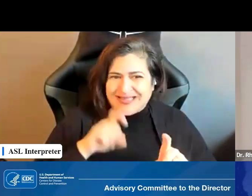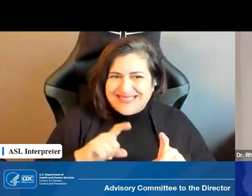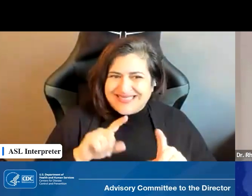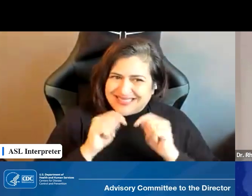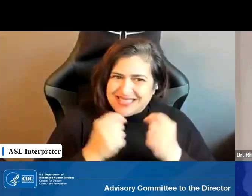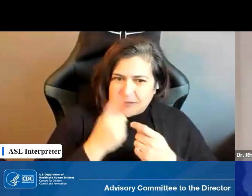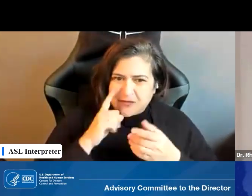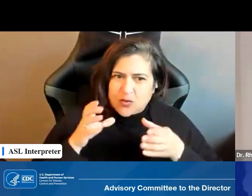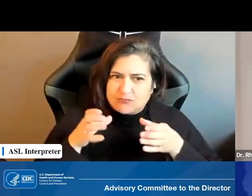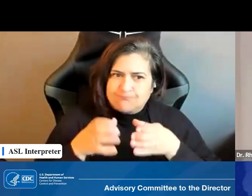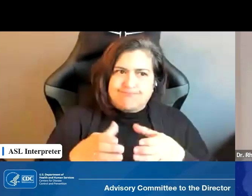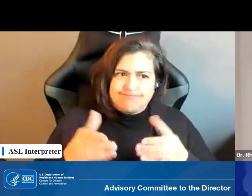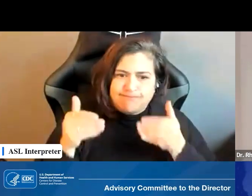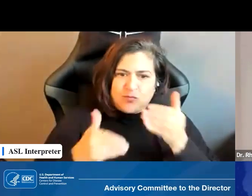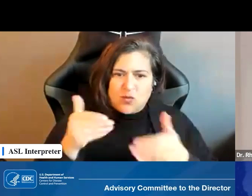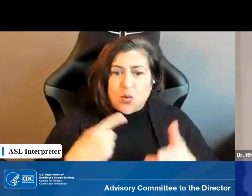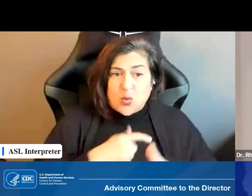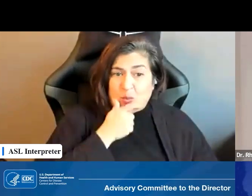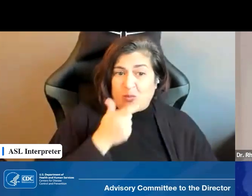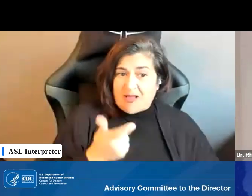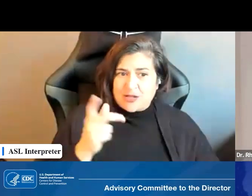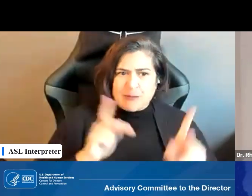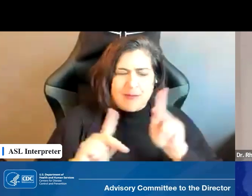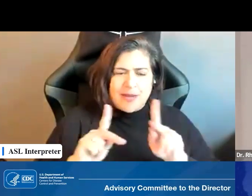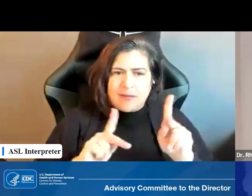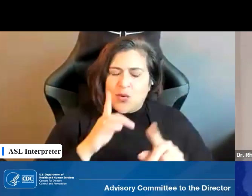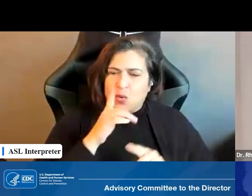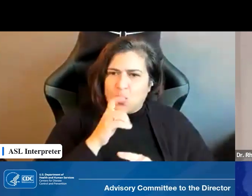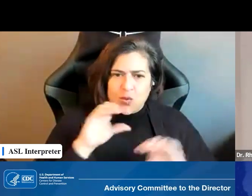We watched as people who don't have direct contact with it, as far as they knew,